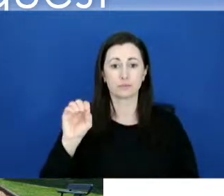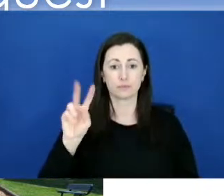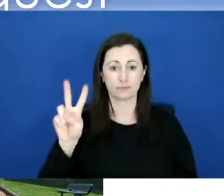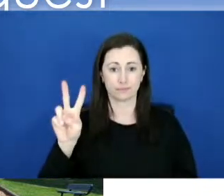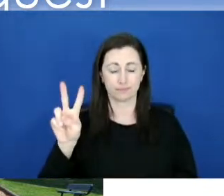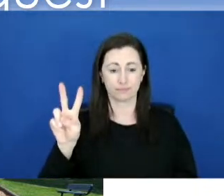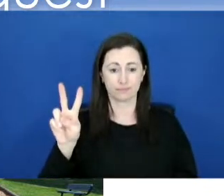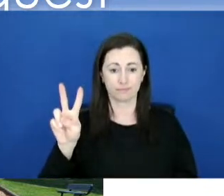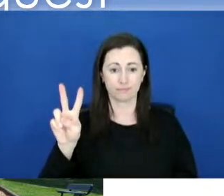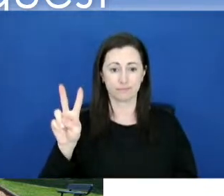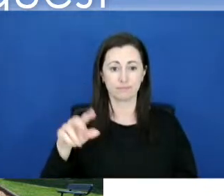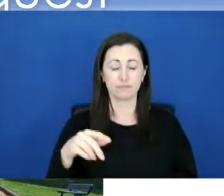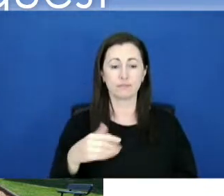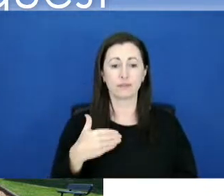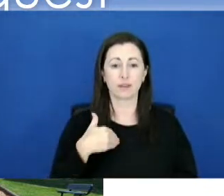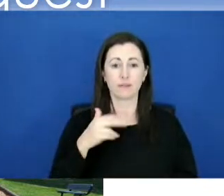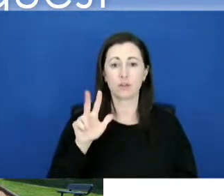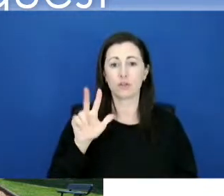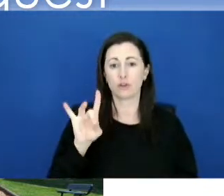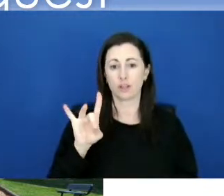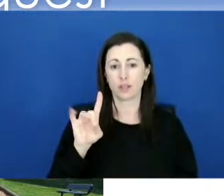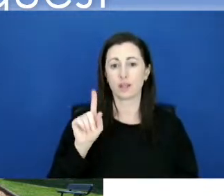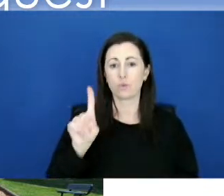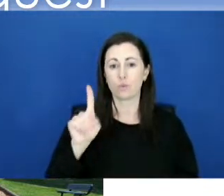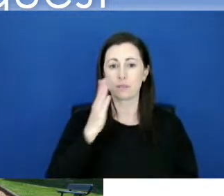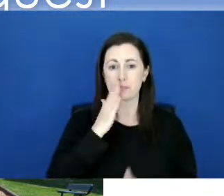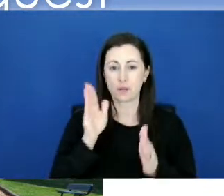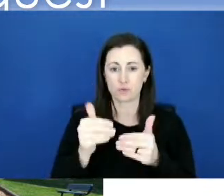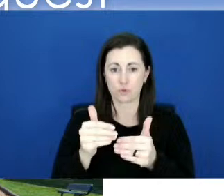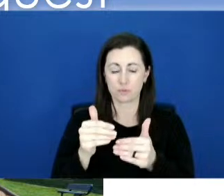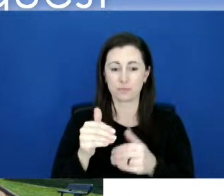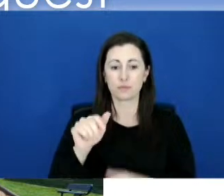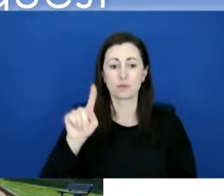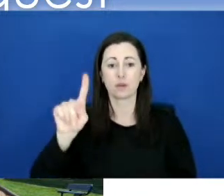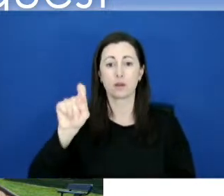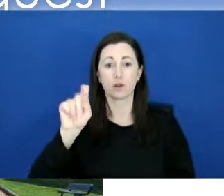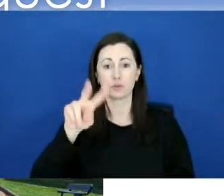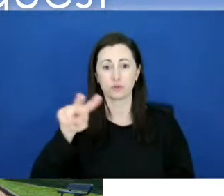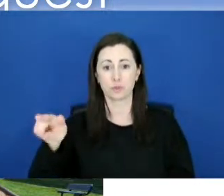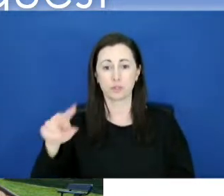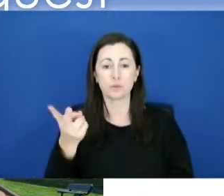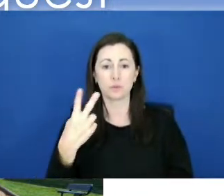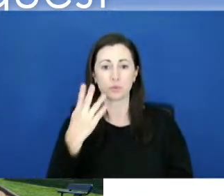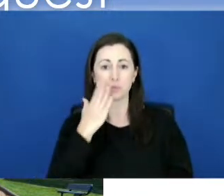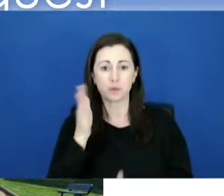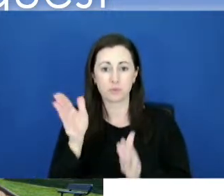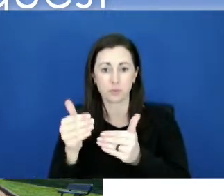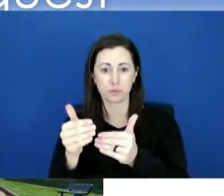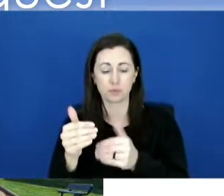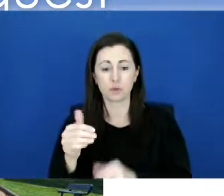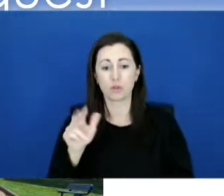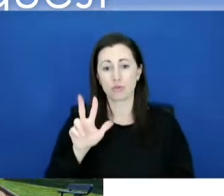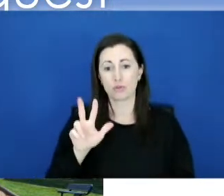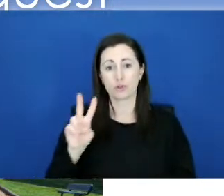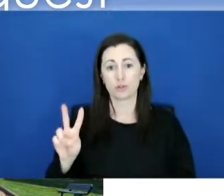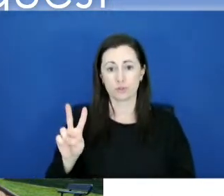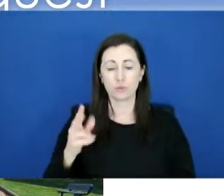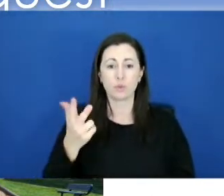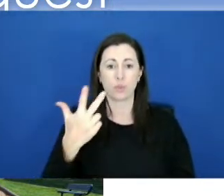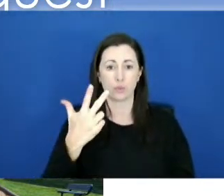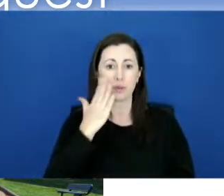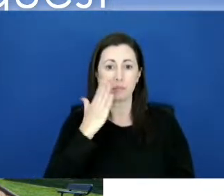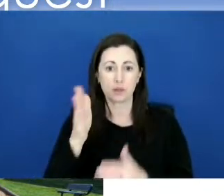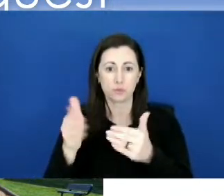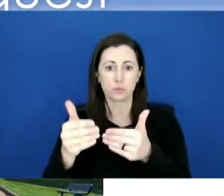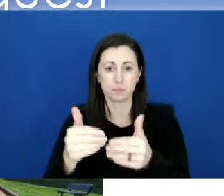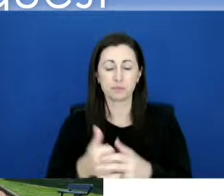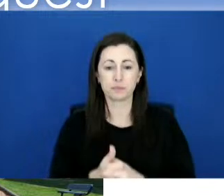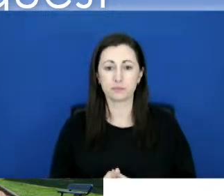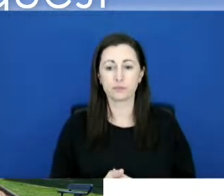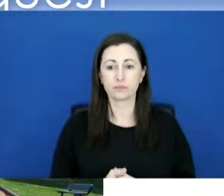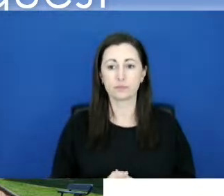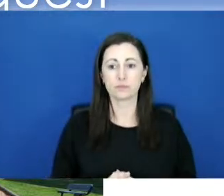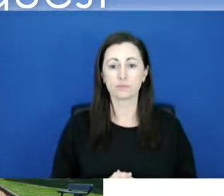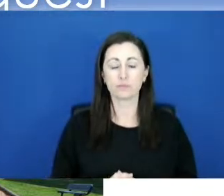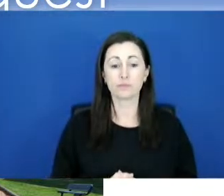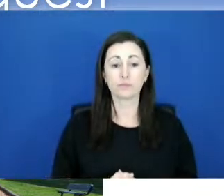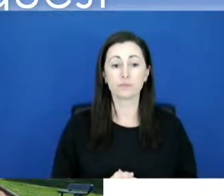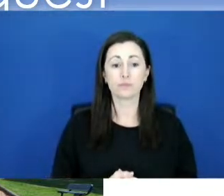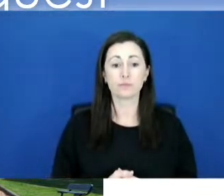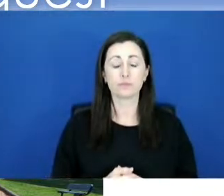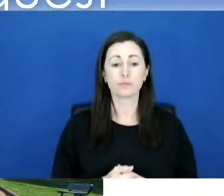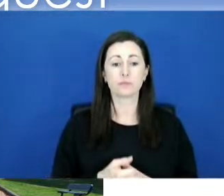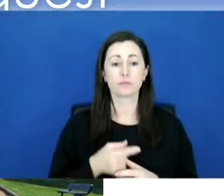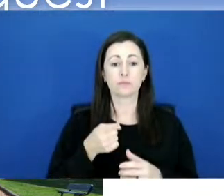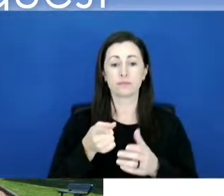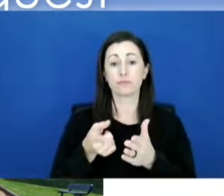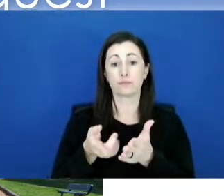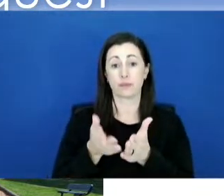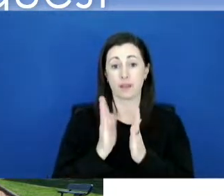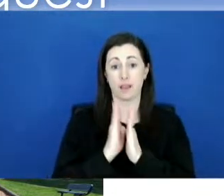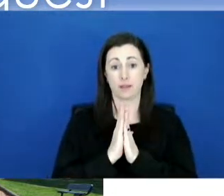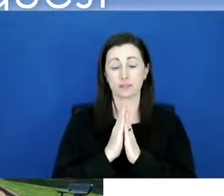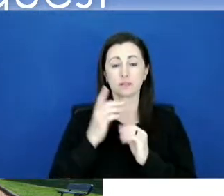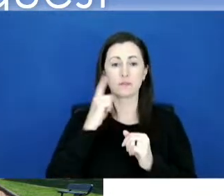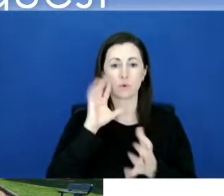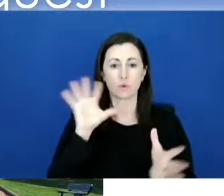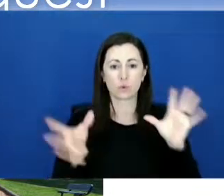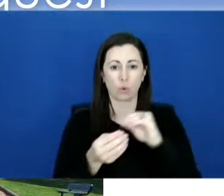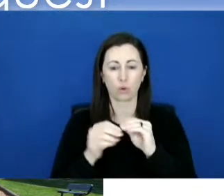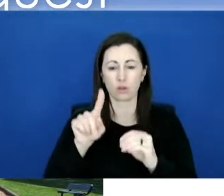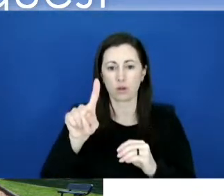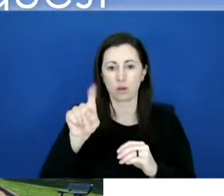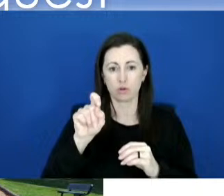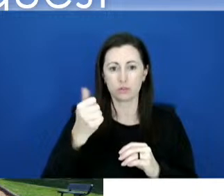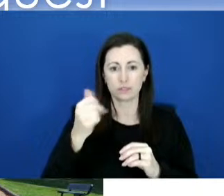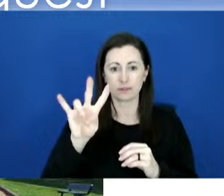THIS WAS BUILT IN 2002.